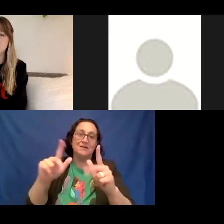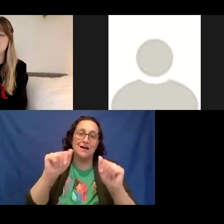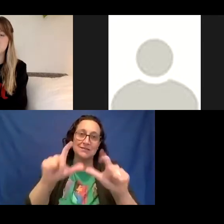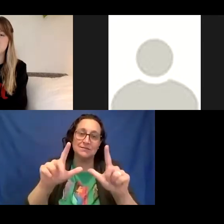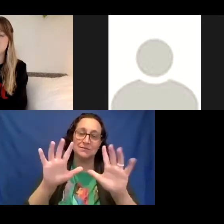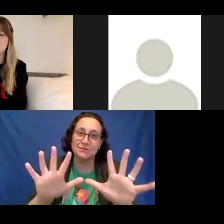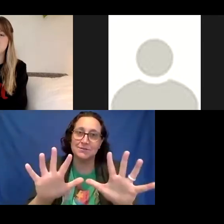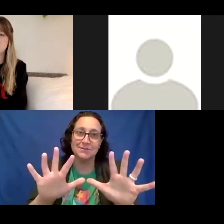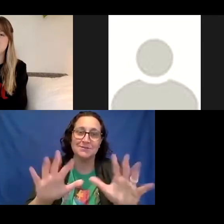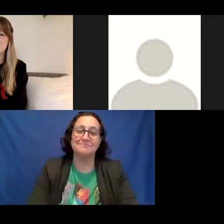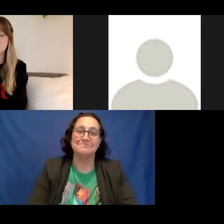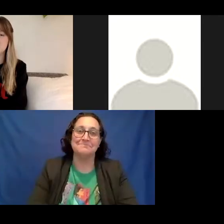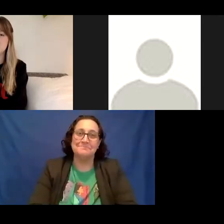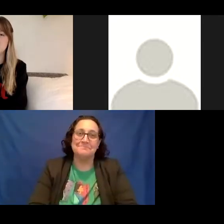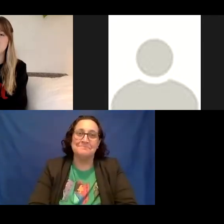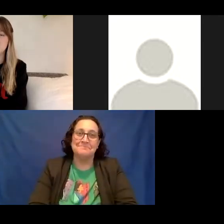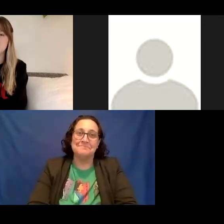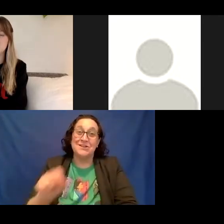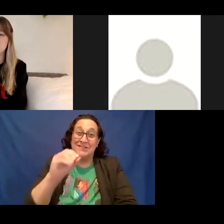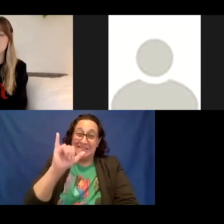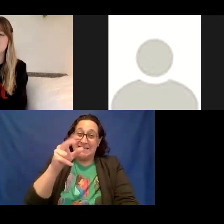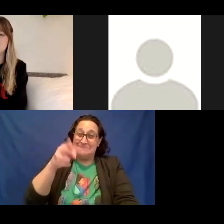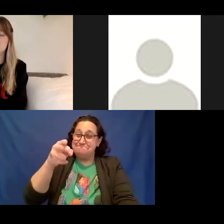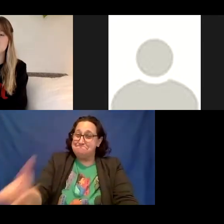right as we look at the older generations who are raised with oralism, the next generation is